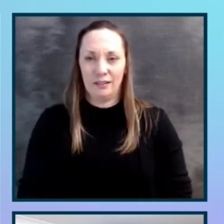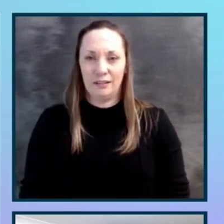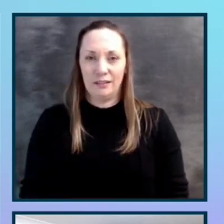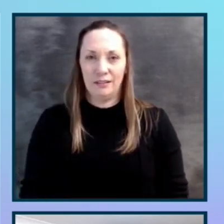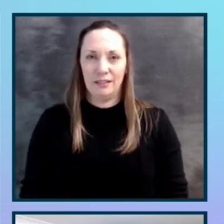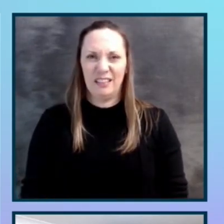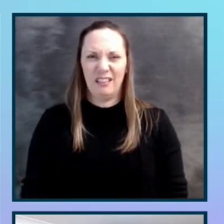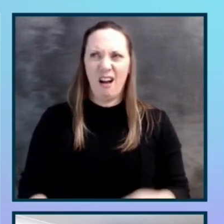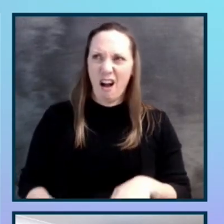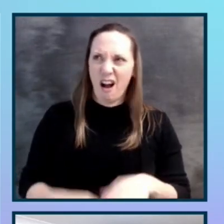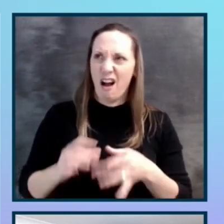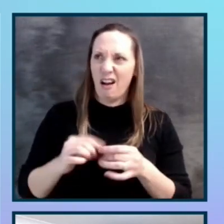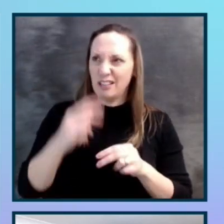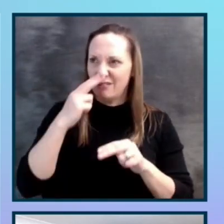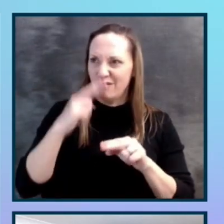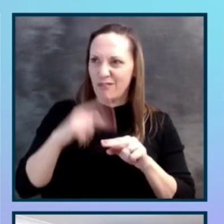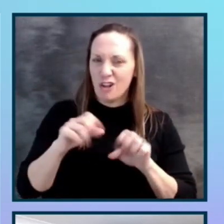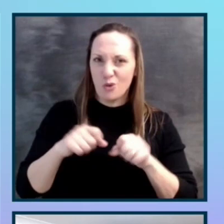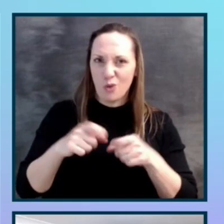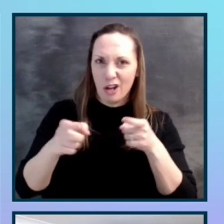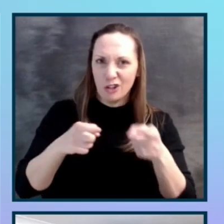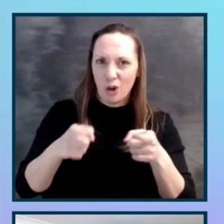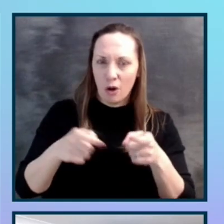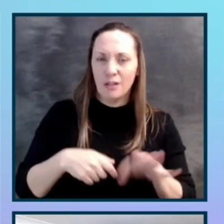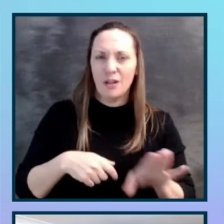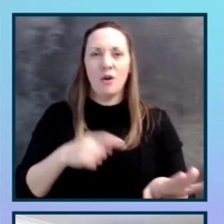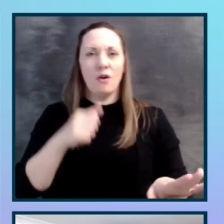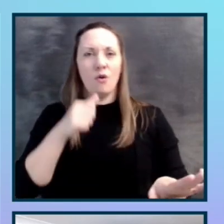Oh, hit the rock nice. All right, we'll just put it back, right a bit,